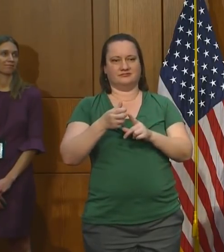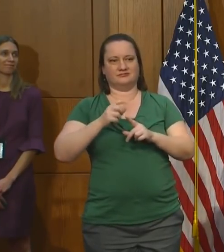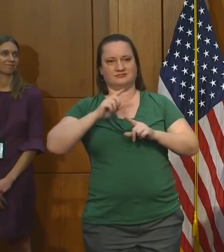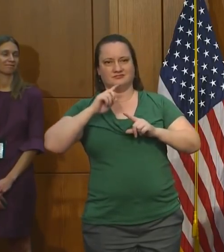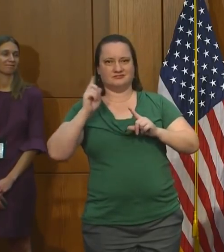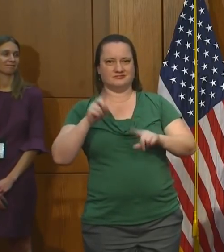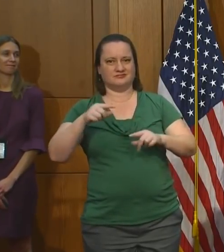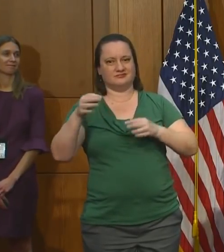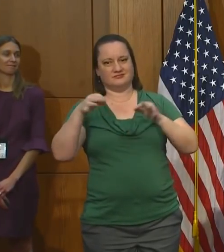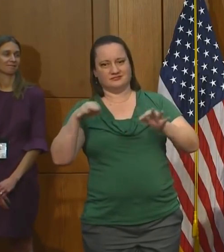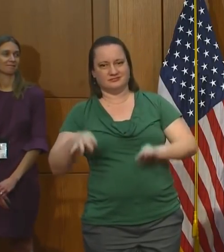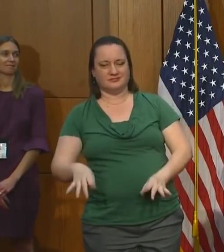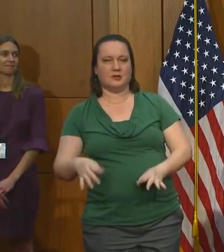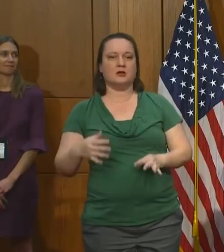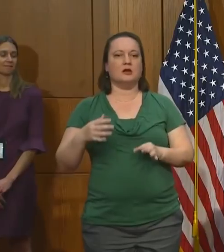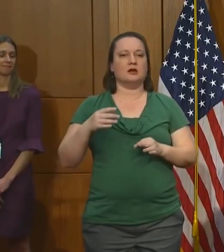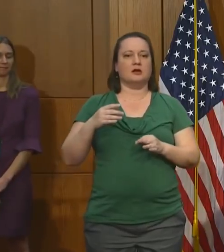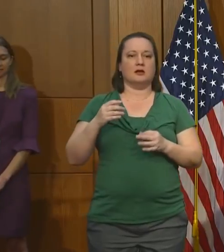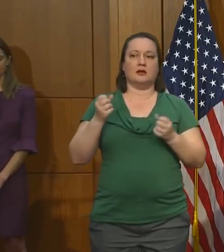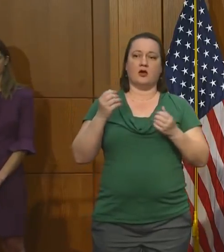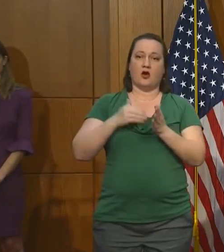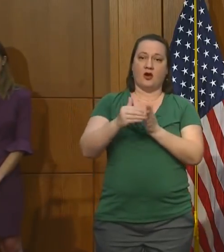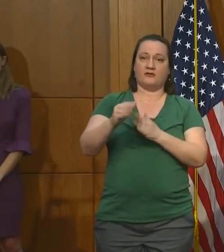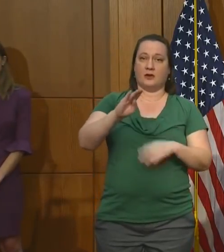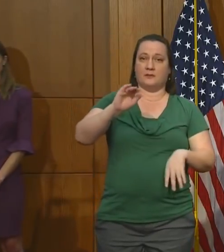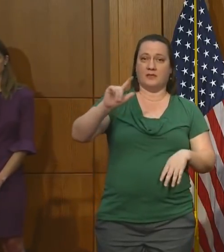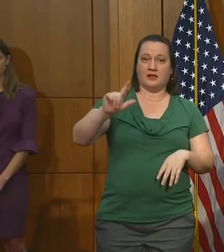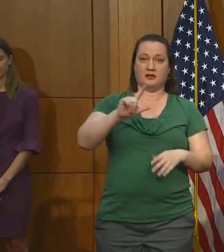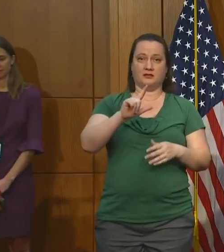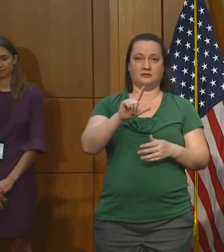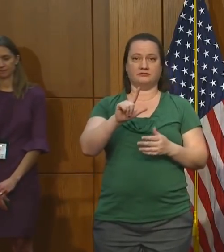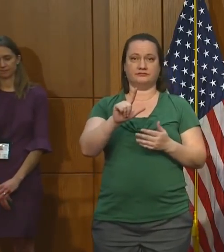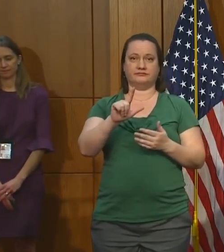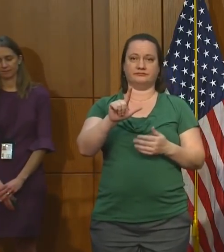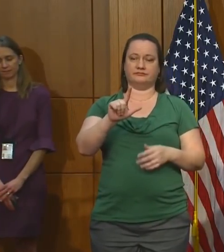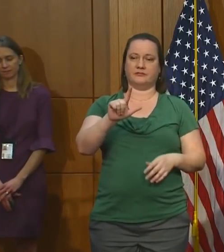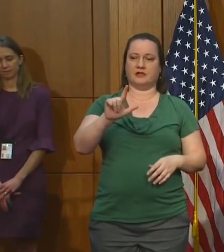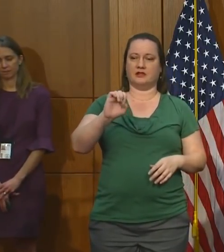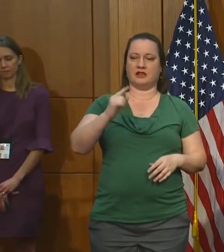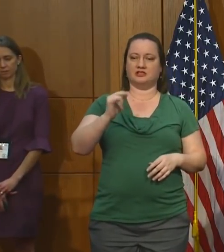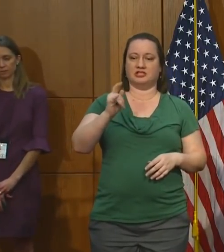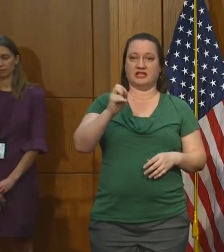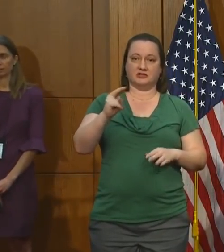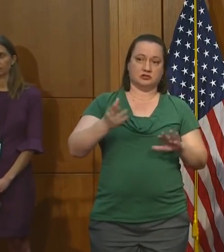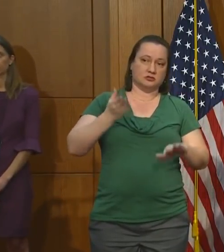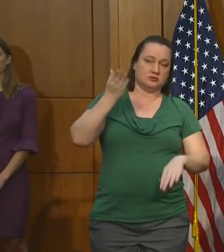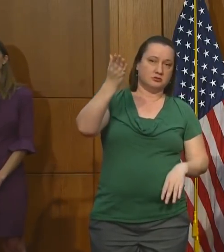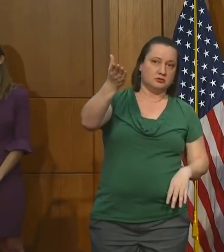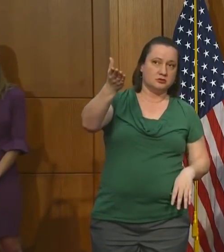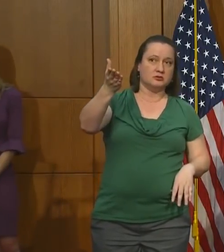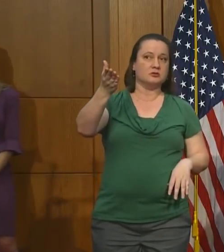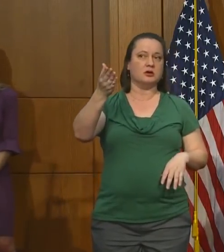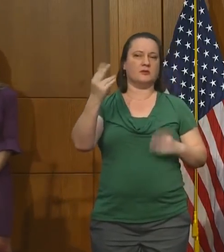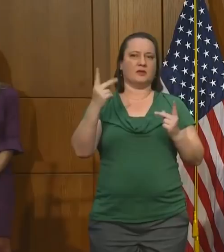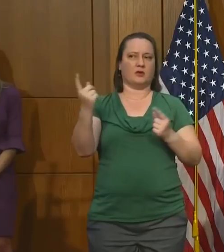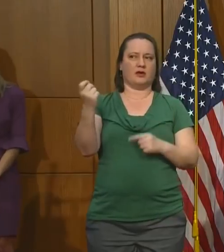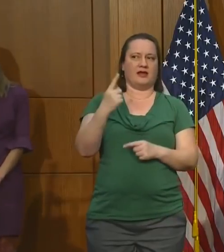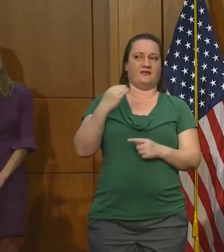ANSWER- BUT A LOT OF THESE PIECES OF LEGISLATION I'M ASK ABOUT THAT OFTEN DO I SUPPORTED- AND THAT THAT'S NOT